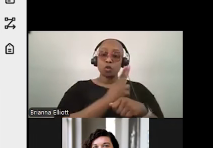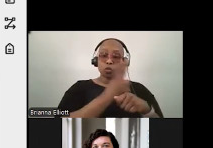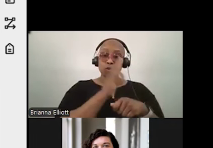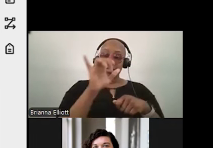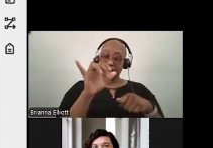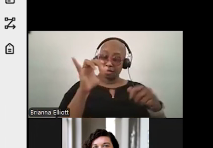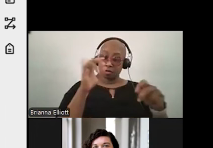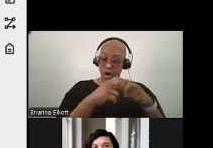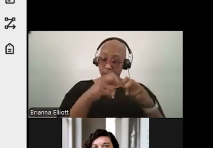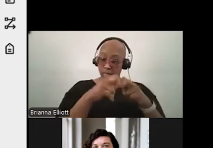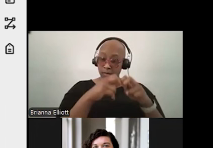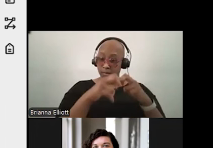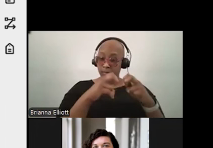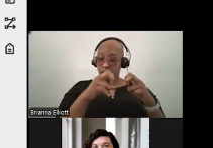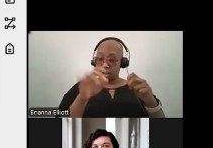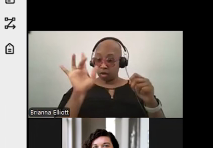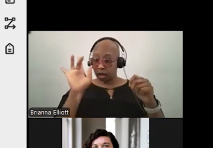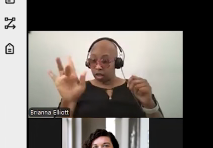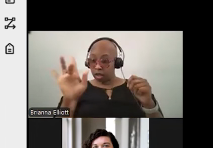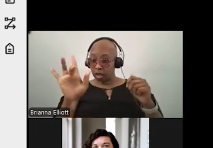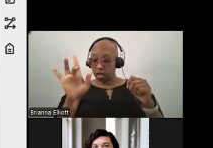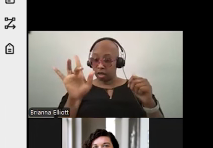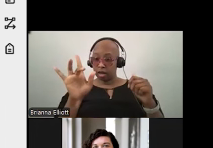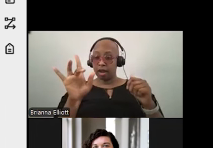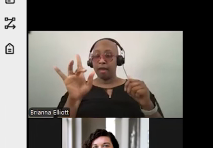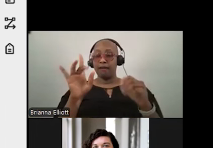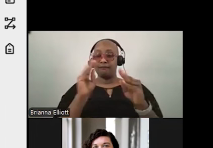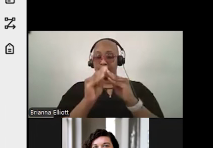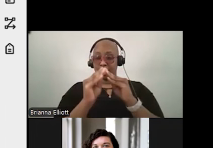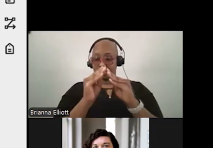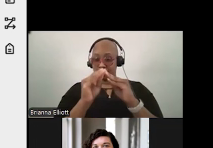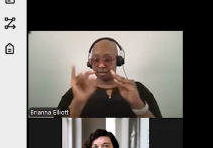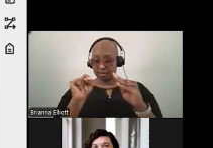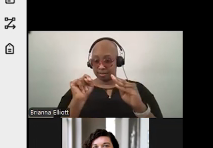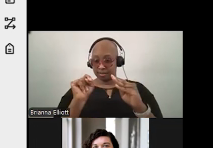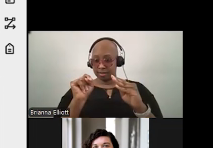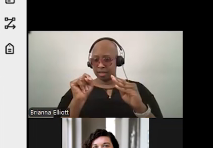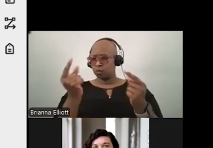can go to that element and we can fix it. One of the ways that we can do that is also where we're